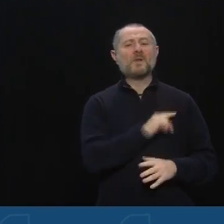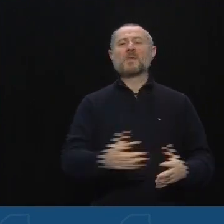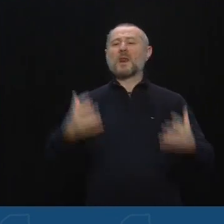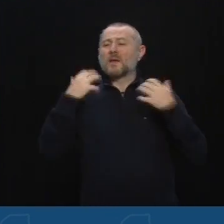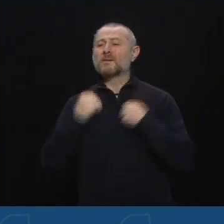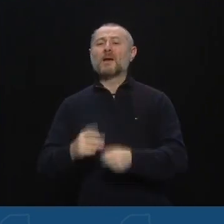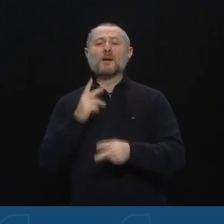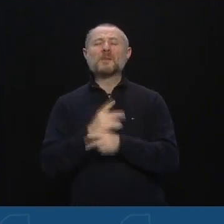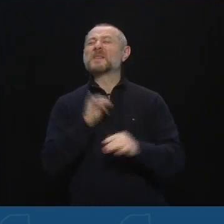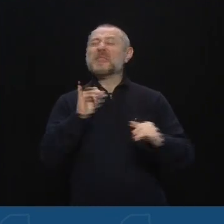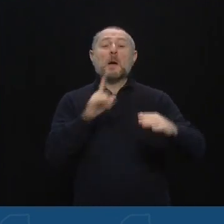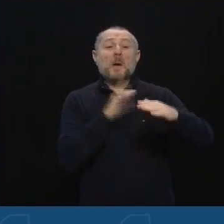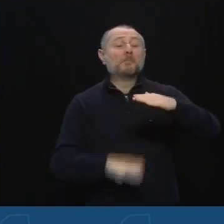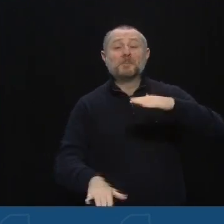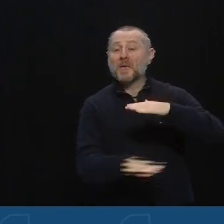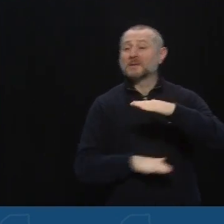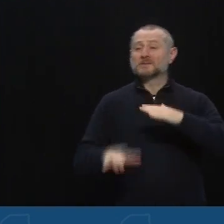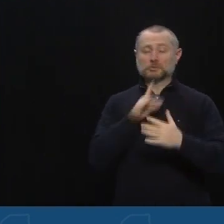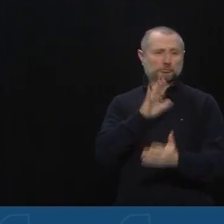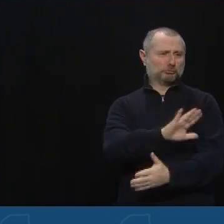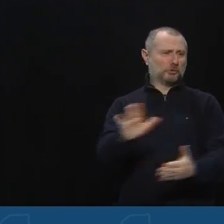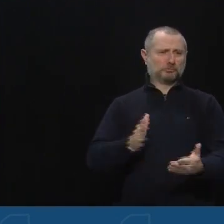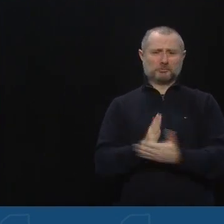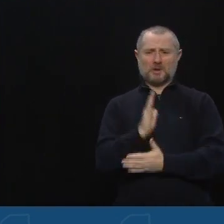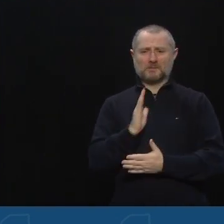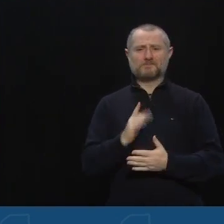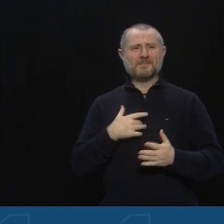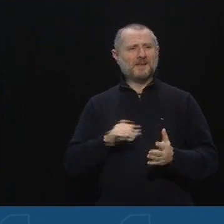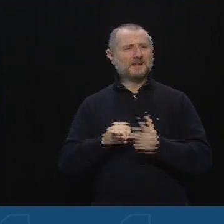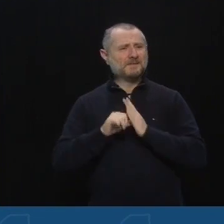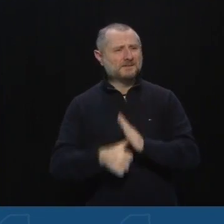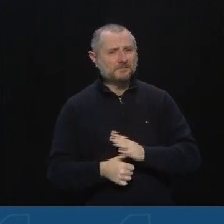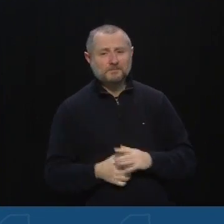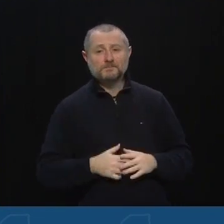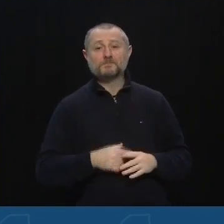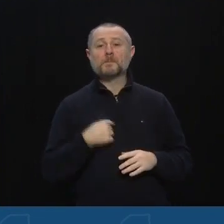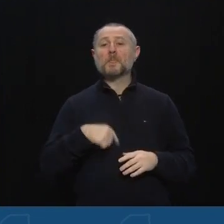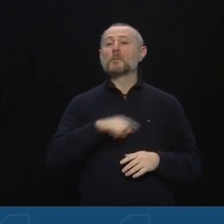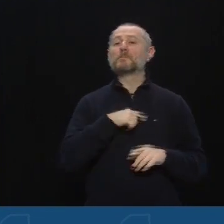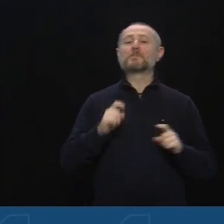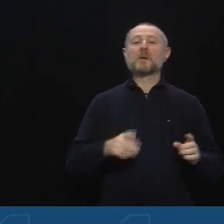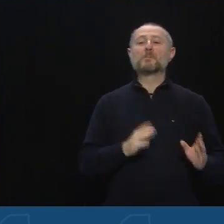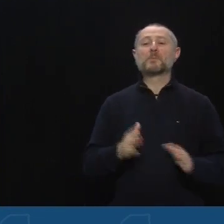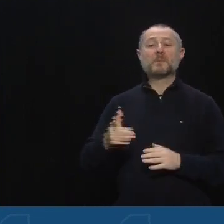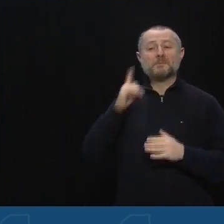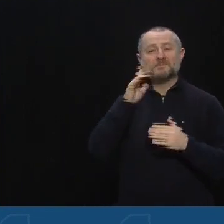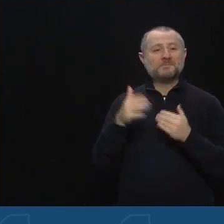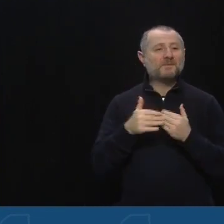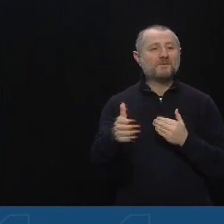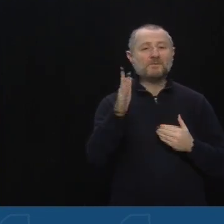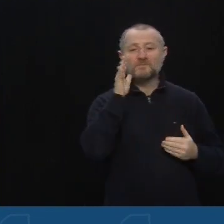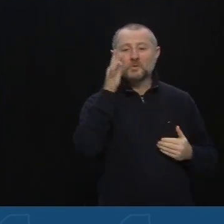DESERVES ACCESS TO QUALITY HEALTHCARE. THAT IS A BASIC HUMAN RIGHTS THAT WE ARE PUTTING EXCLAMATION